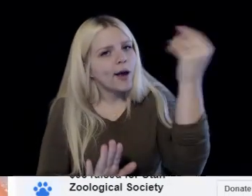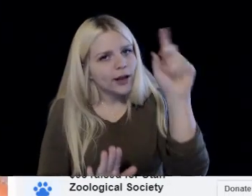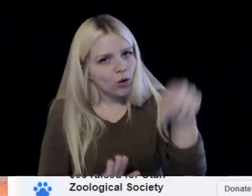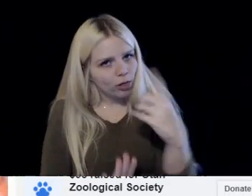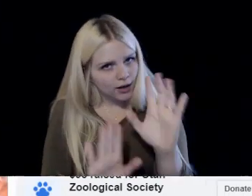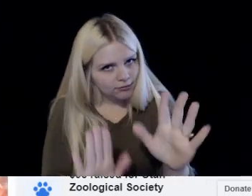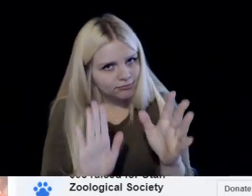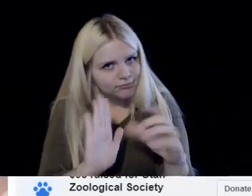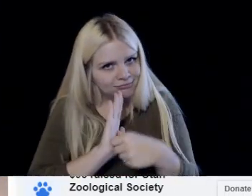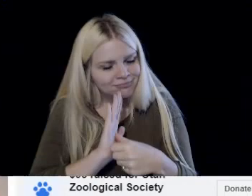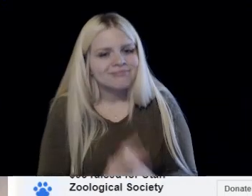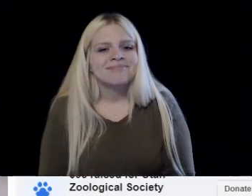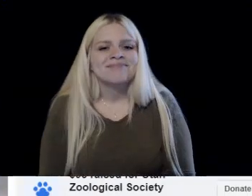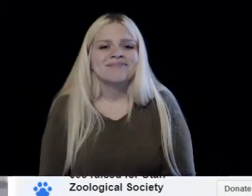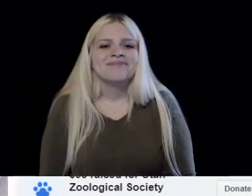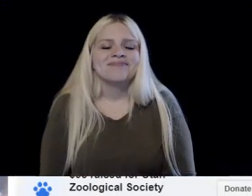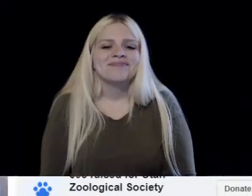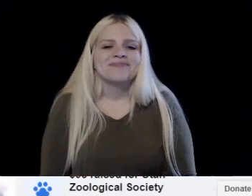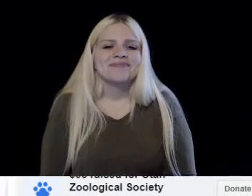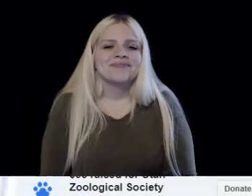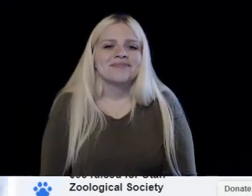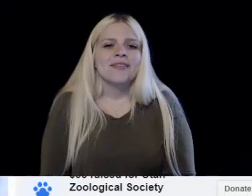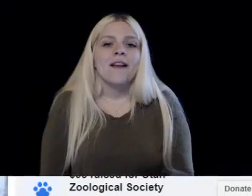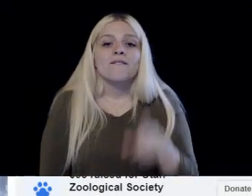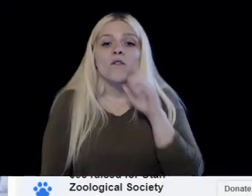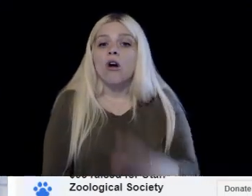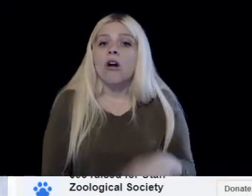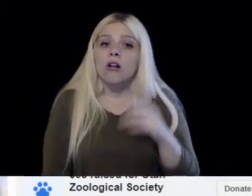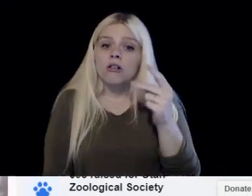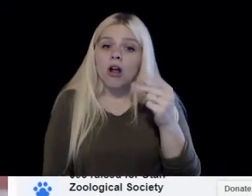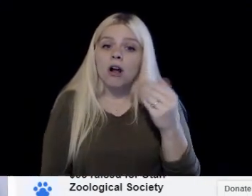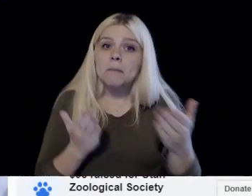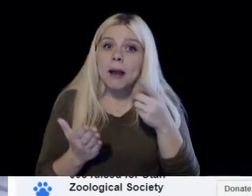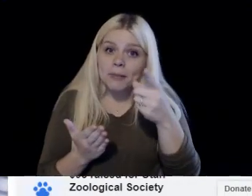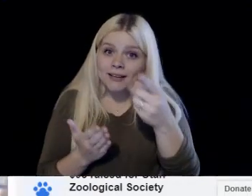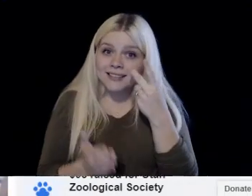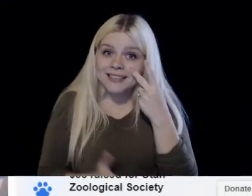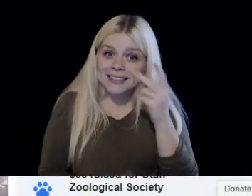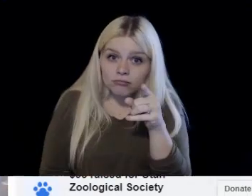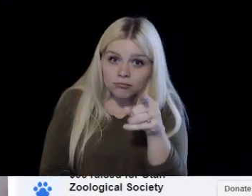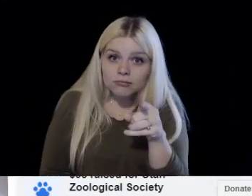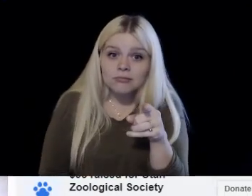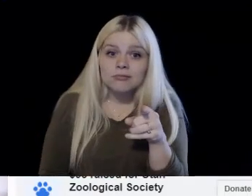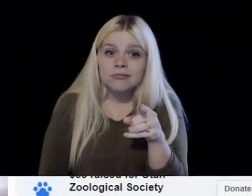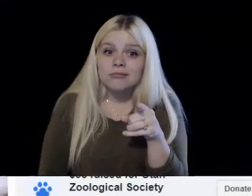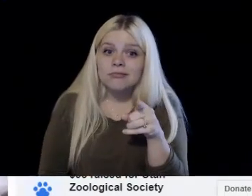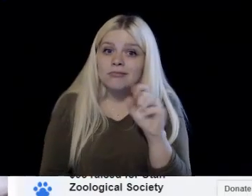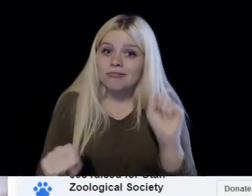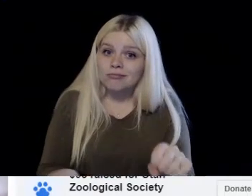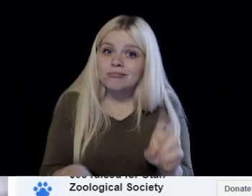Joanne: For like a dog at home, it might be fun to stuff a Kong- majority of us with a dog have a Kong. Erica: Yes. Joanne: So I'm just going to kind of shove some of this